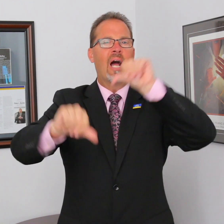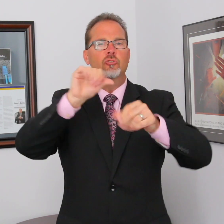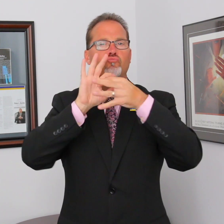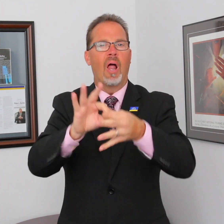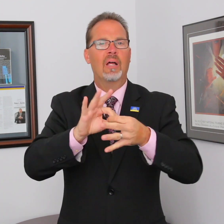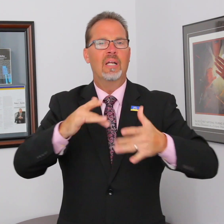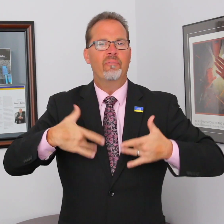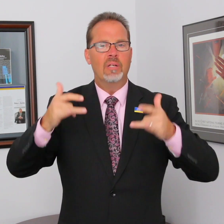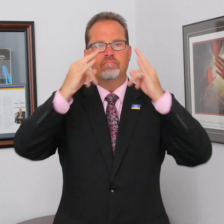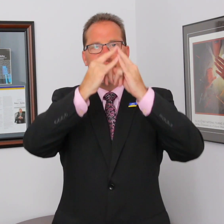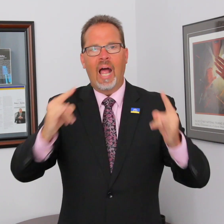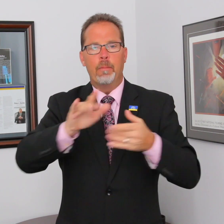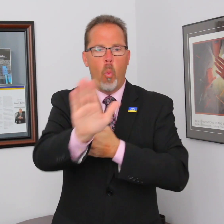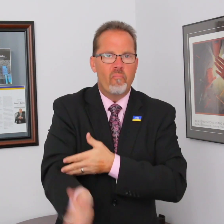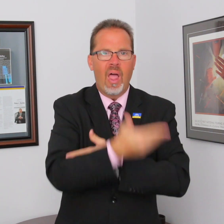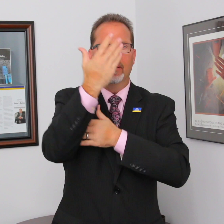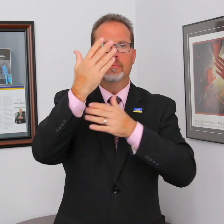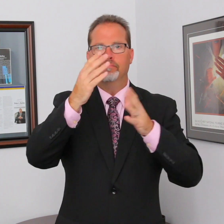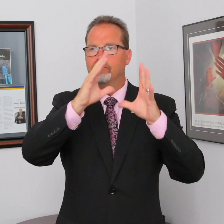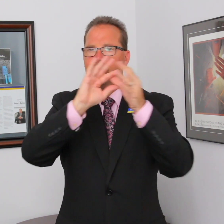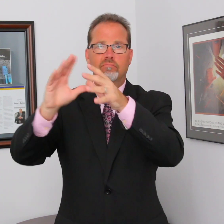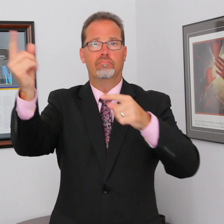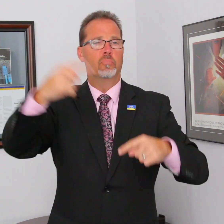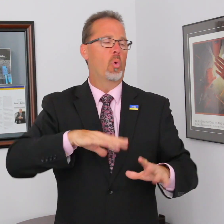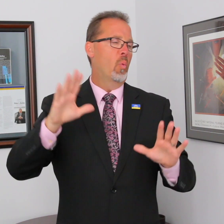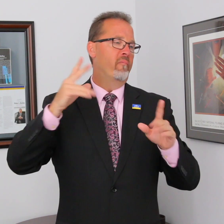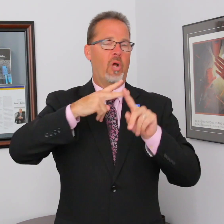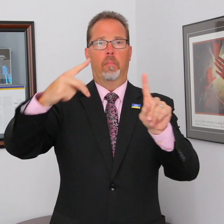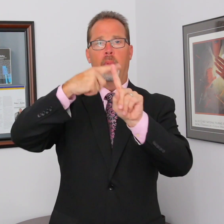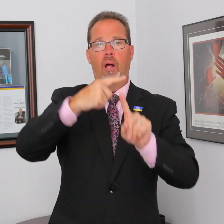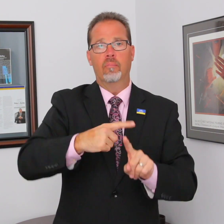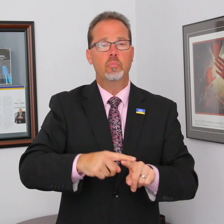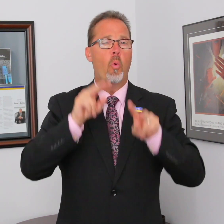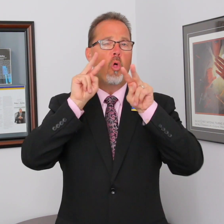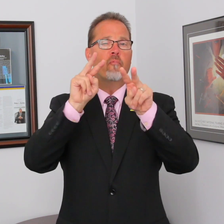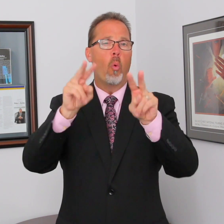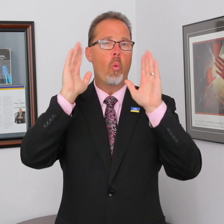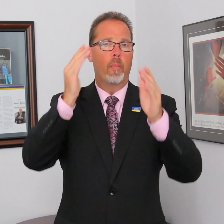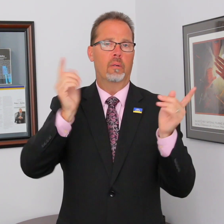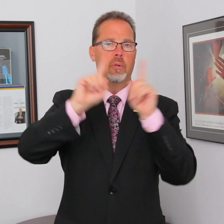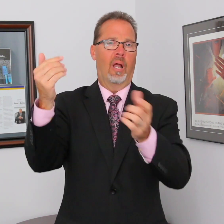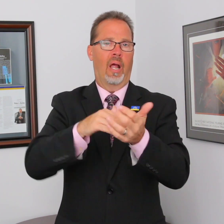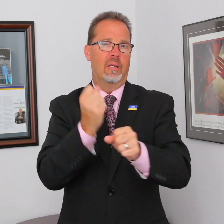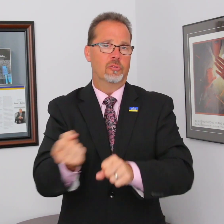to the Pocono Environmental Education Center, on an overnight trip there learning about science and the environment. It was such a success we